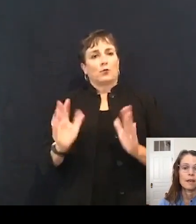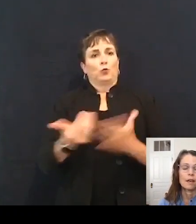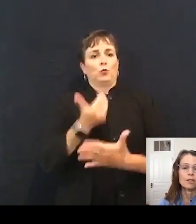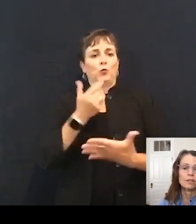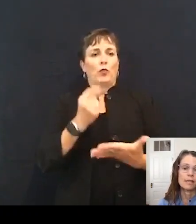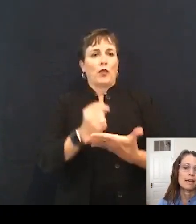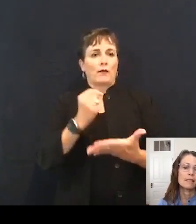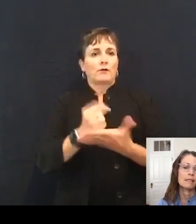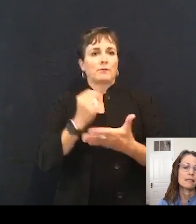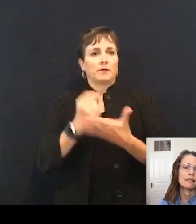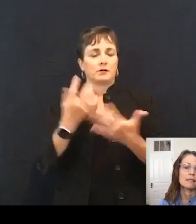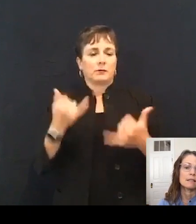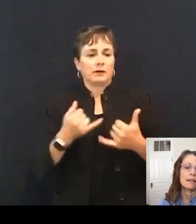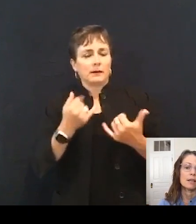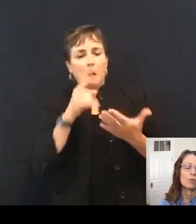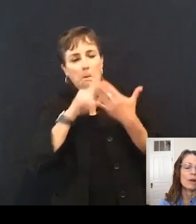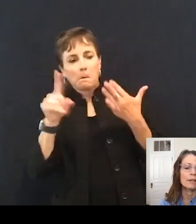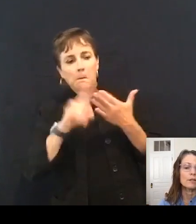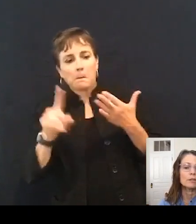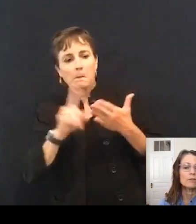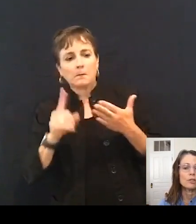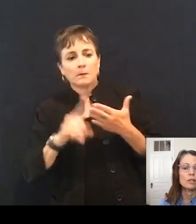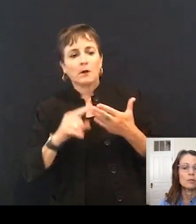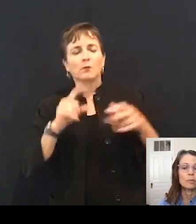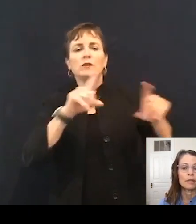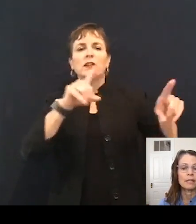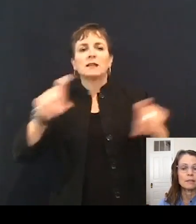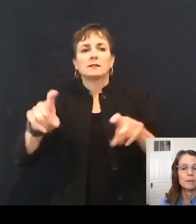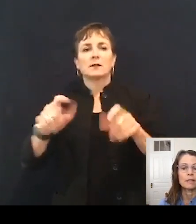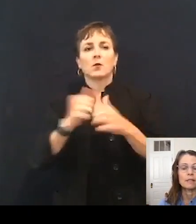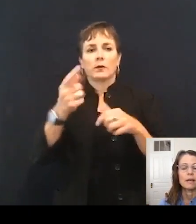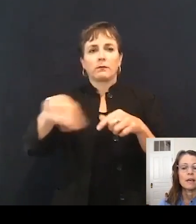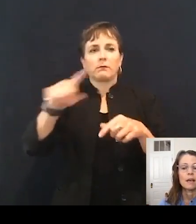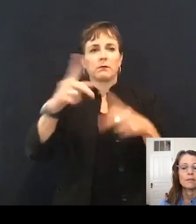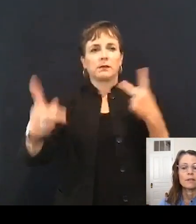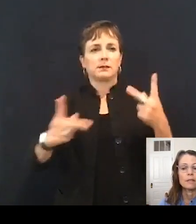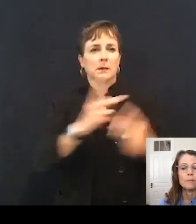UshStat is a retinal gene replacement of